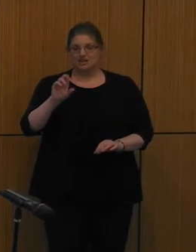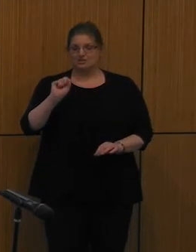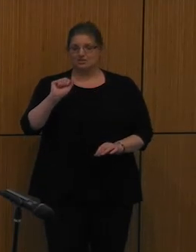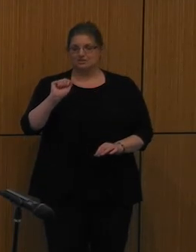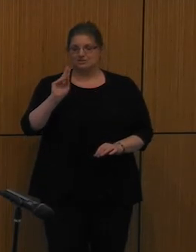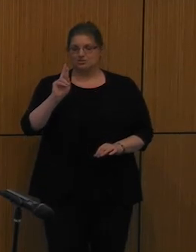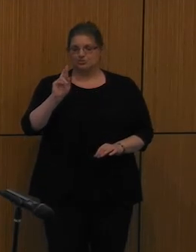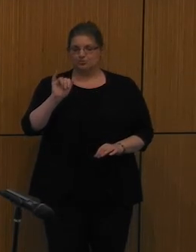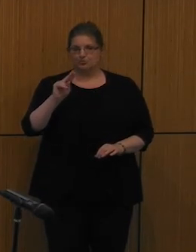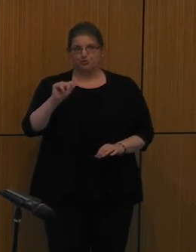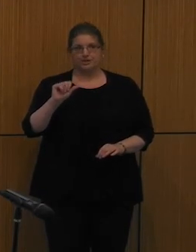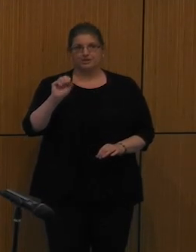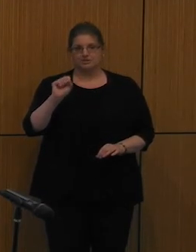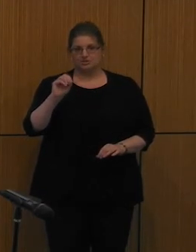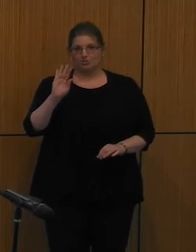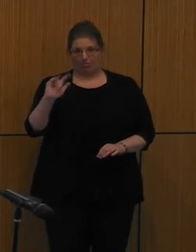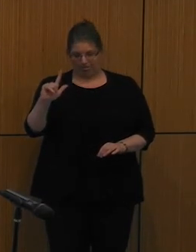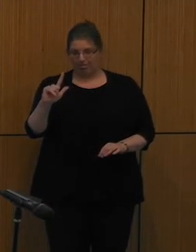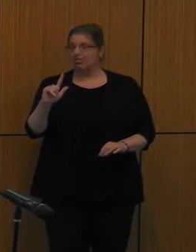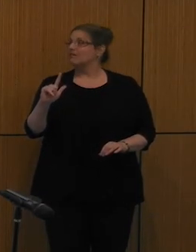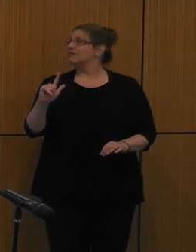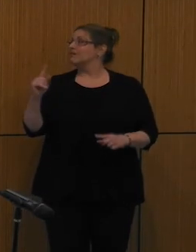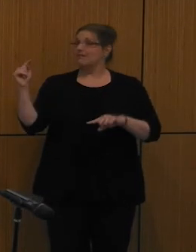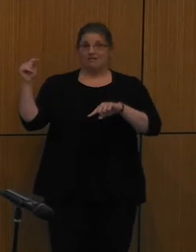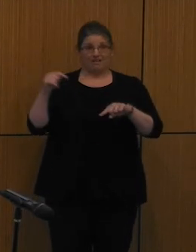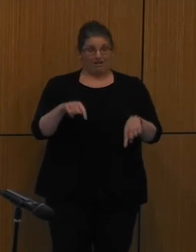And she will be talking about,